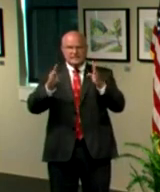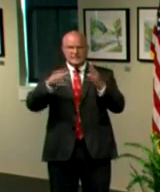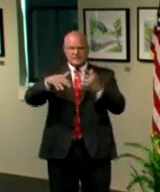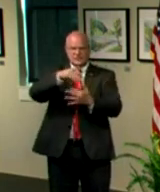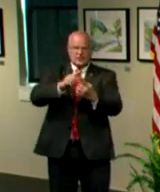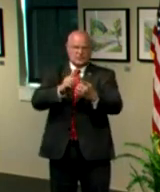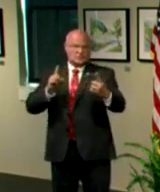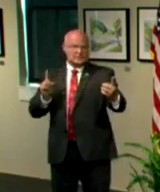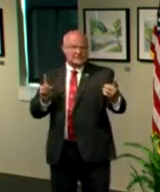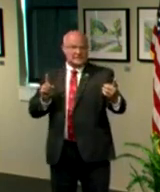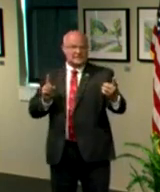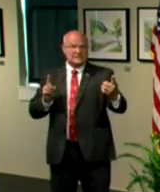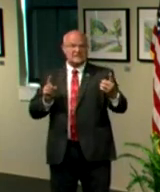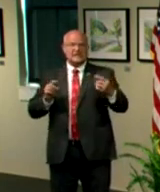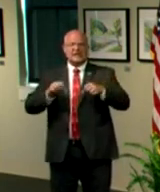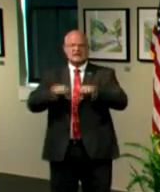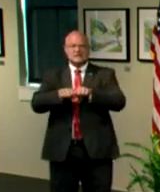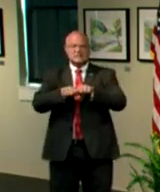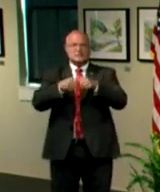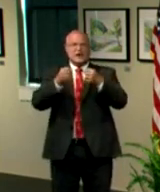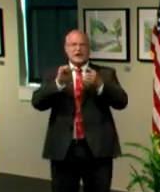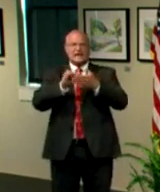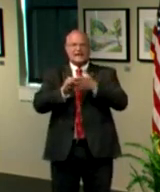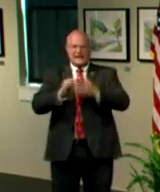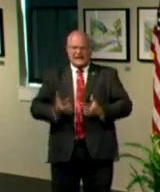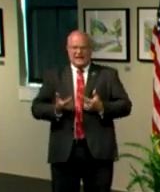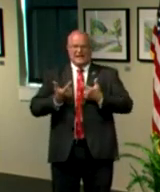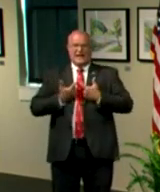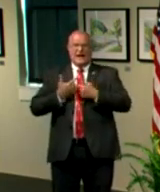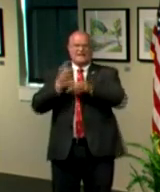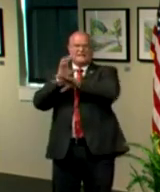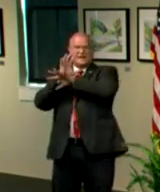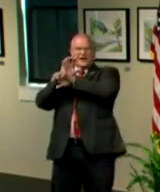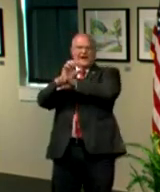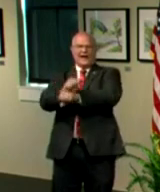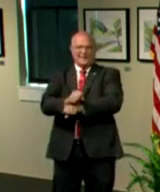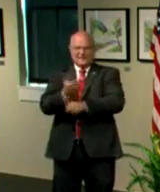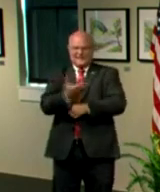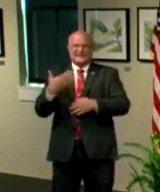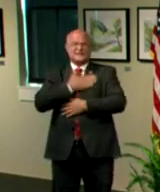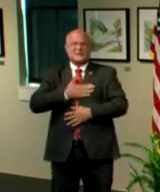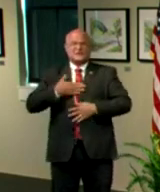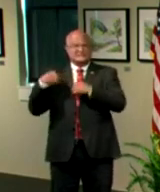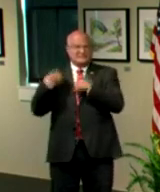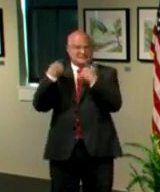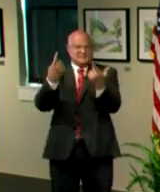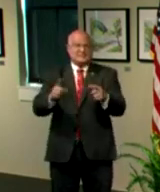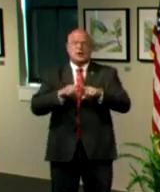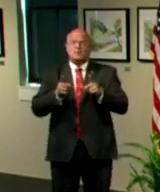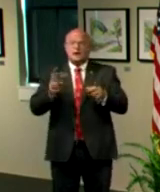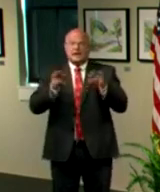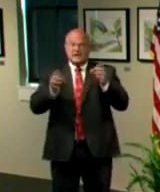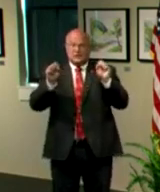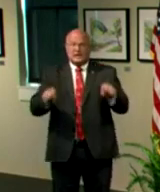WHAT DO WE DO AS INDIVIDUAL CITIZENS? THAT IS WHERE IT COMES IN WITH DISCIPLINE AND SOCIAL DISTANCING AND BREAKING THOSE